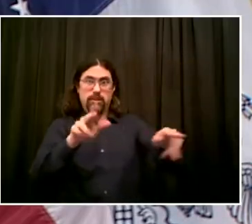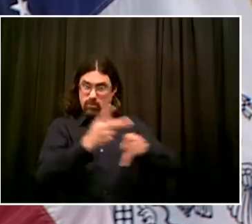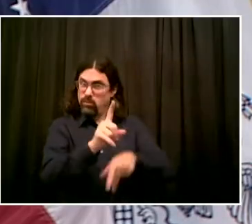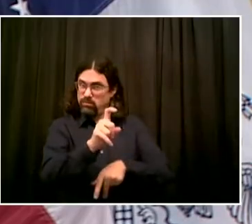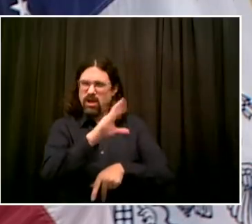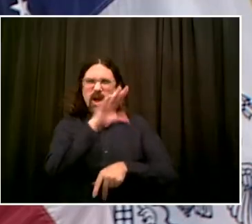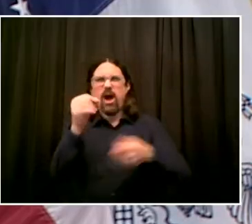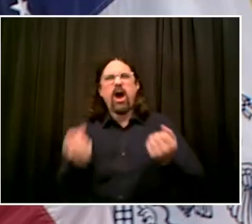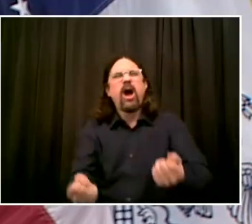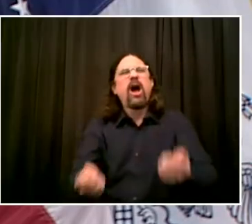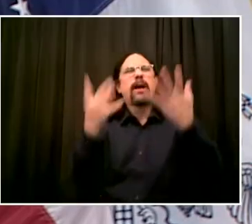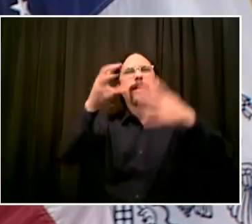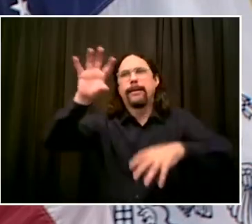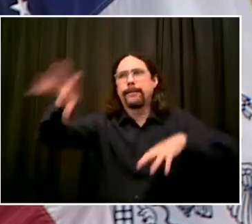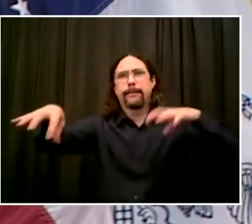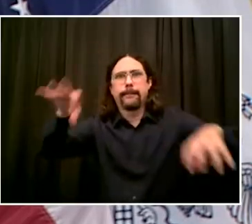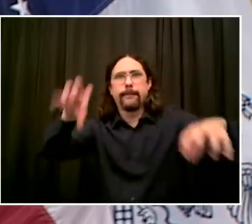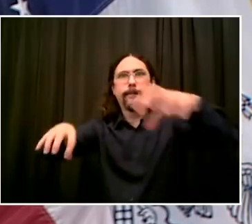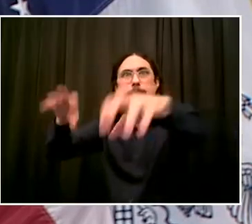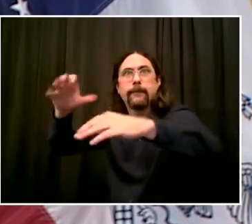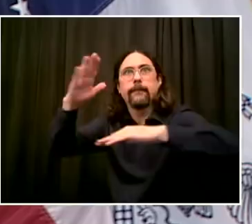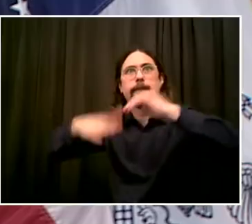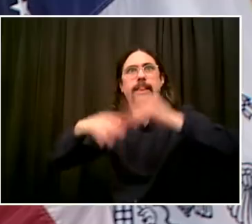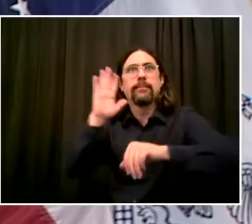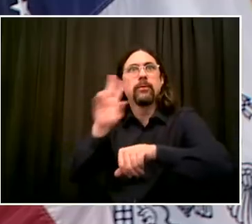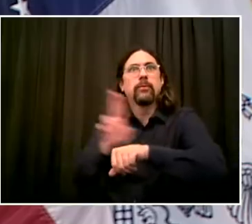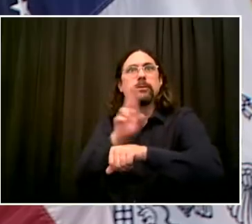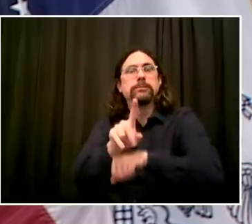ACTULLAY NEED? THAT I HAVE ANOTHER TOPIC. LECTURE. THE ANSWER IS YES.